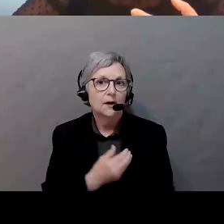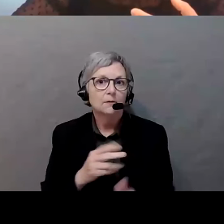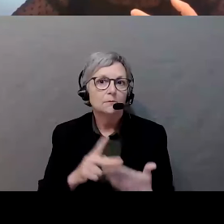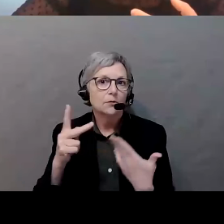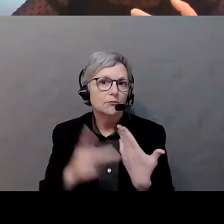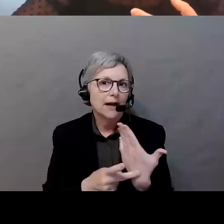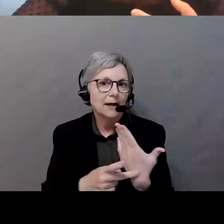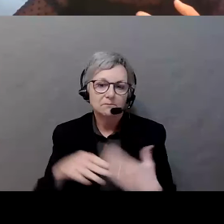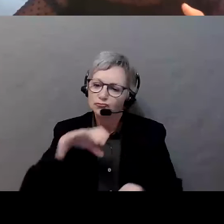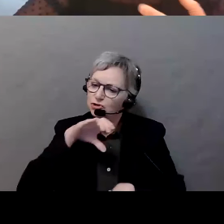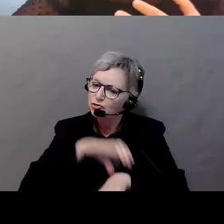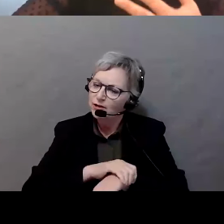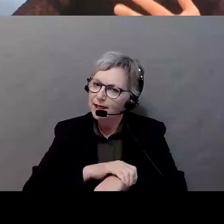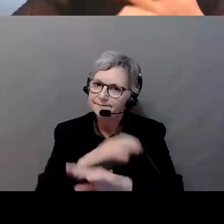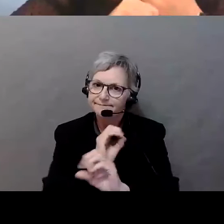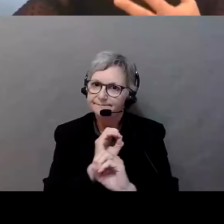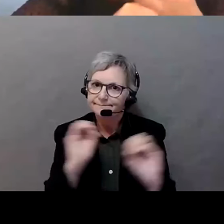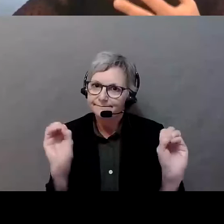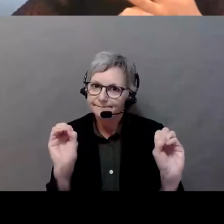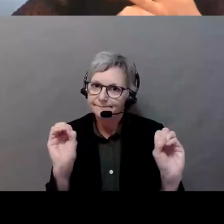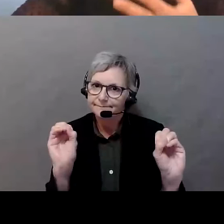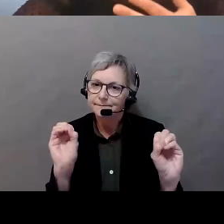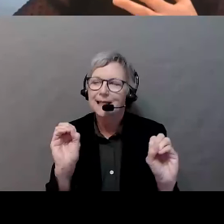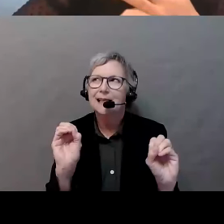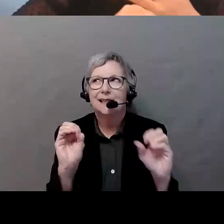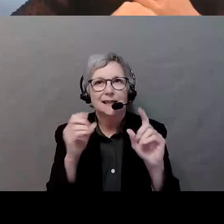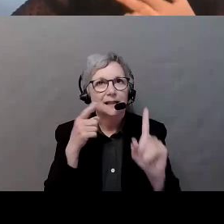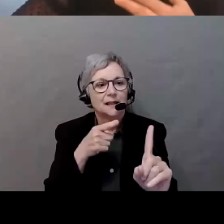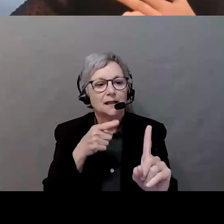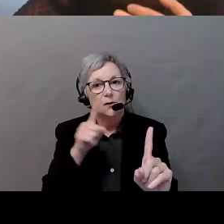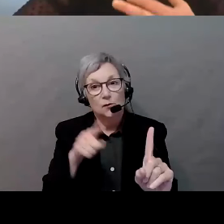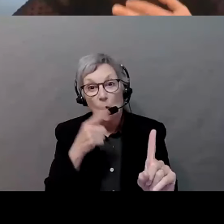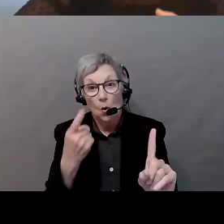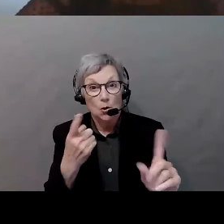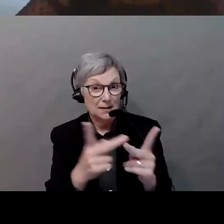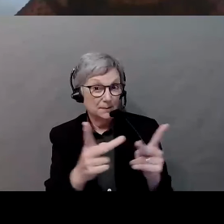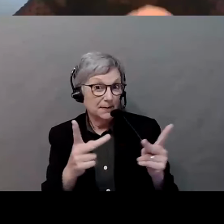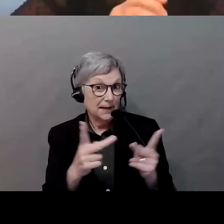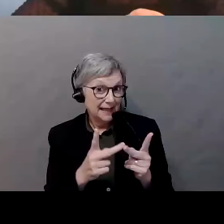FREE. THE ONLY PLACE THAT WE TEACH RESTRAINT IS